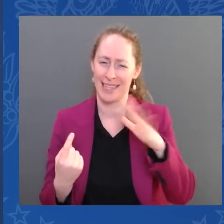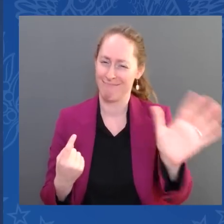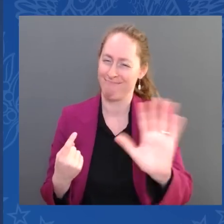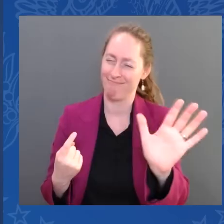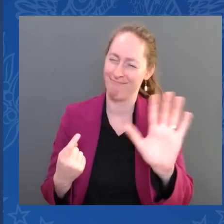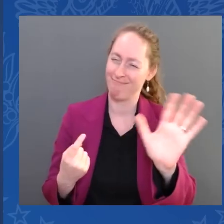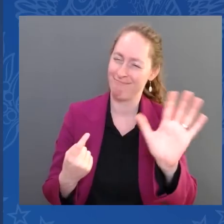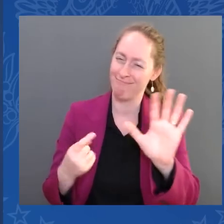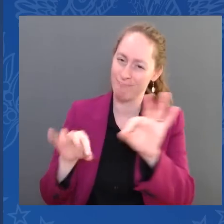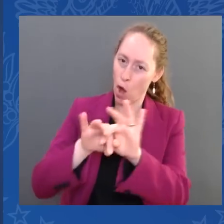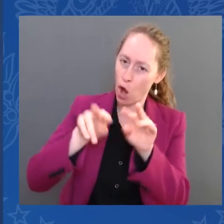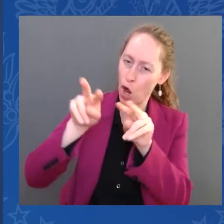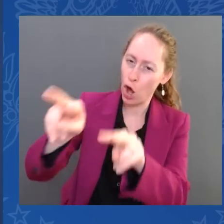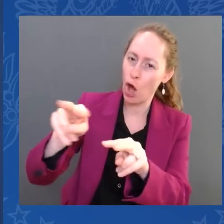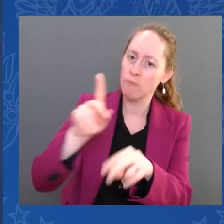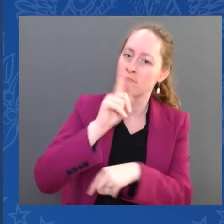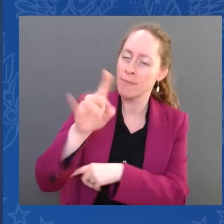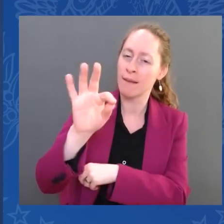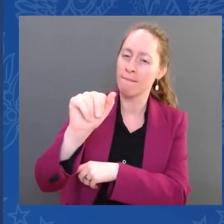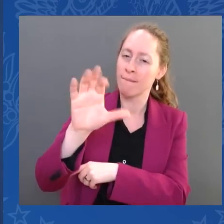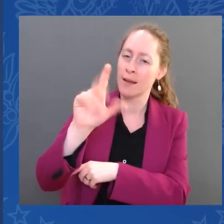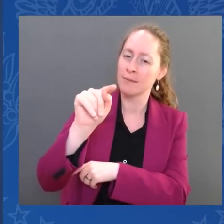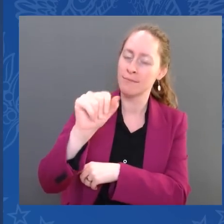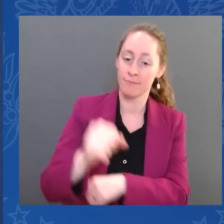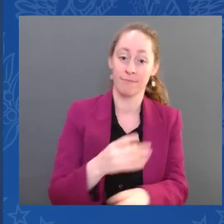Under my plan, we're on track to cut the federal deficit